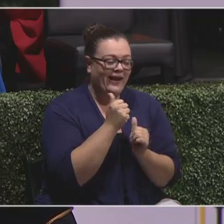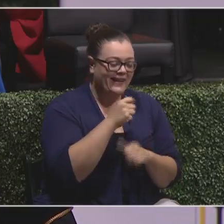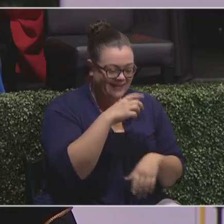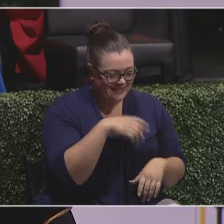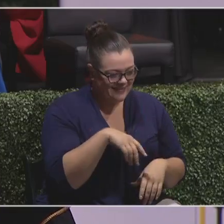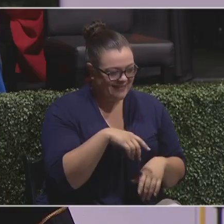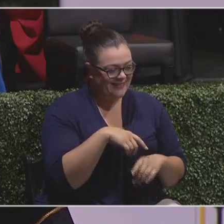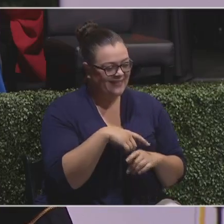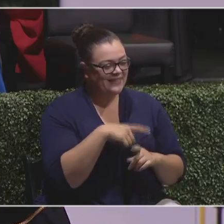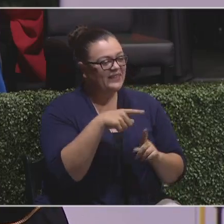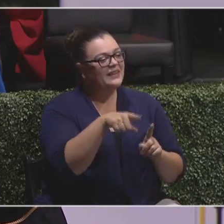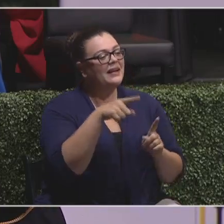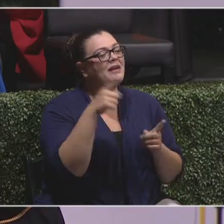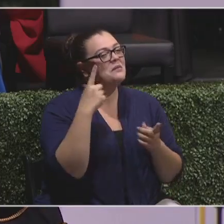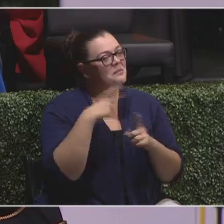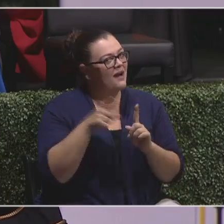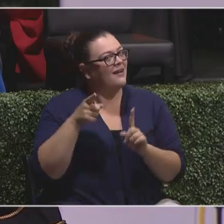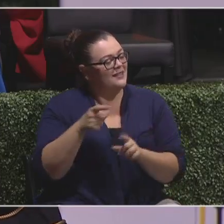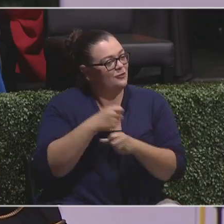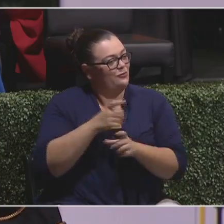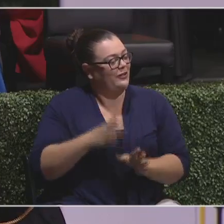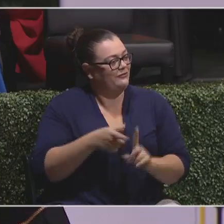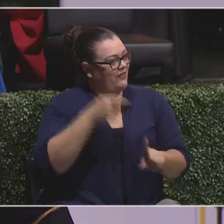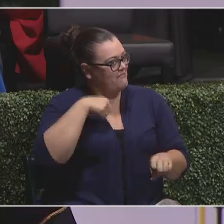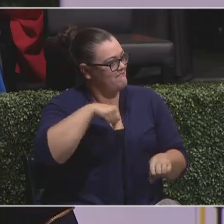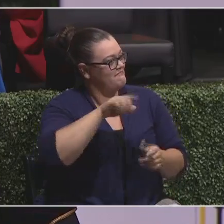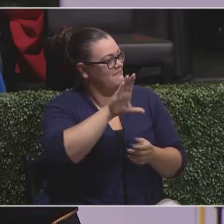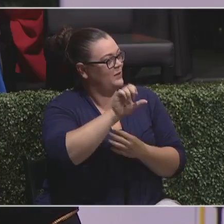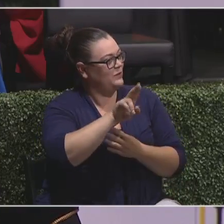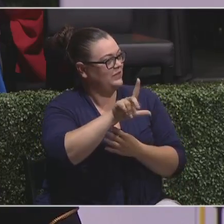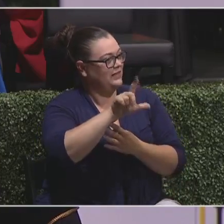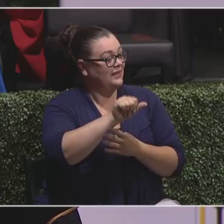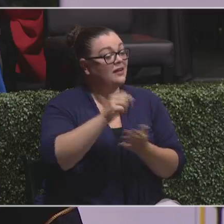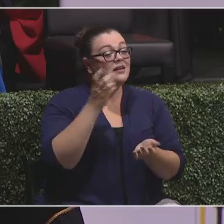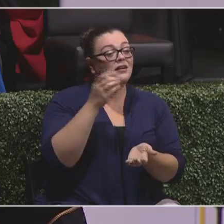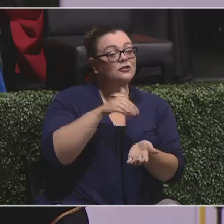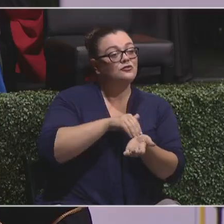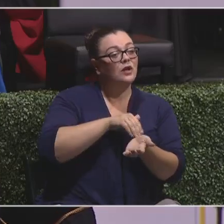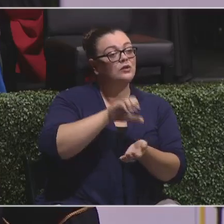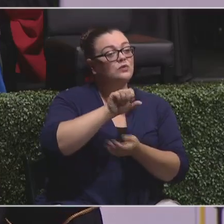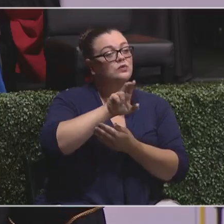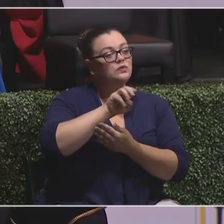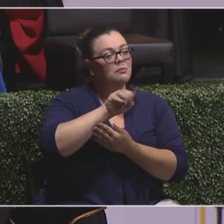THE CREATOR OF BRATZ DOLLS. ISAAC LARIAN. NO FREE BRATZ DOLLS TODAY. I CHECKED. WE'RE GOING TO PILE THEM UP AND HAVE